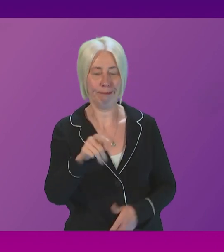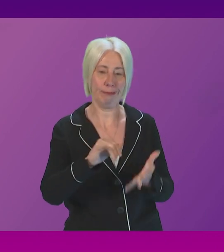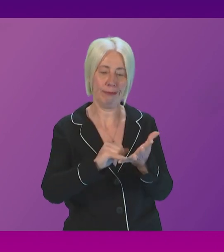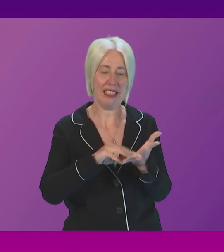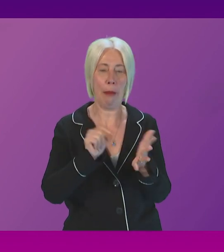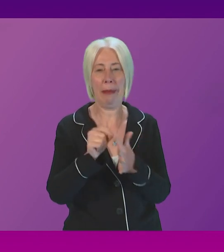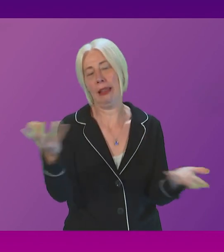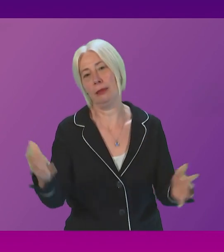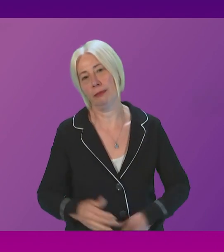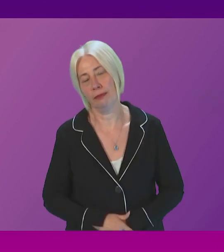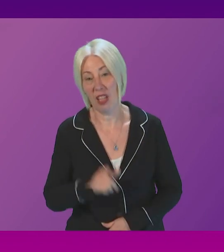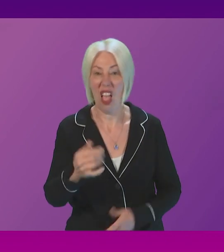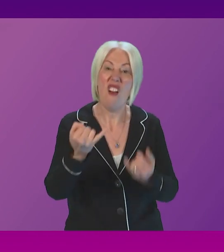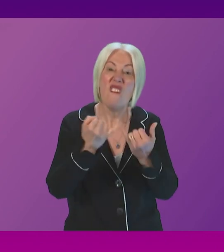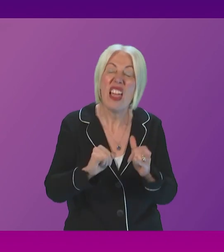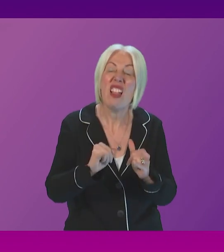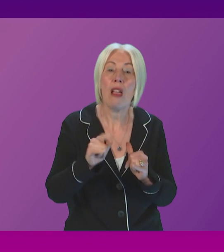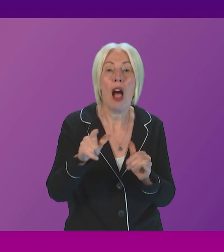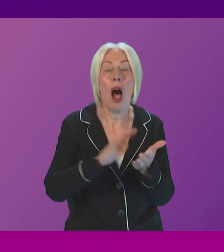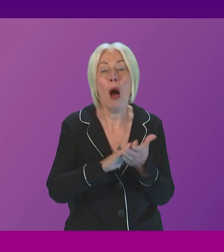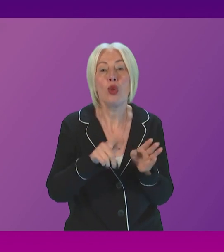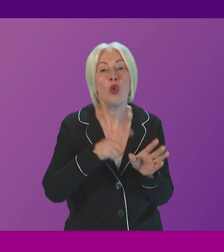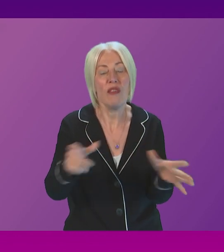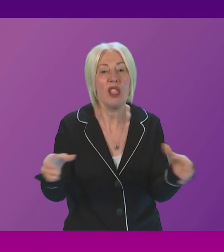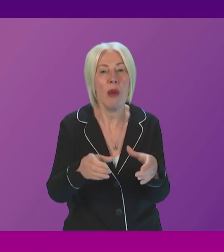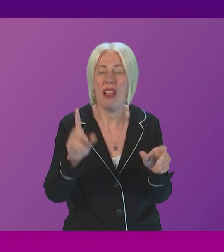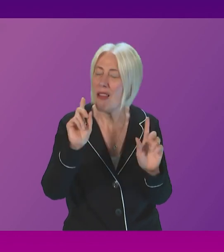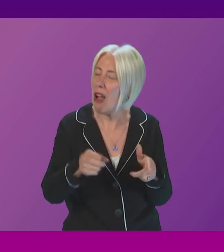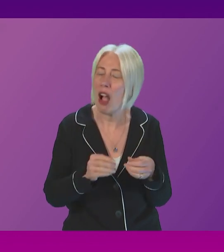The failure of Humza Yousaf’s party to build a working ferry network is